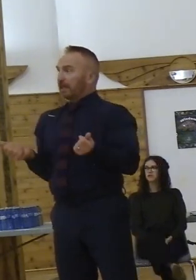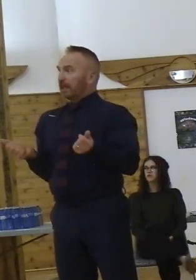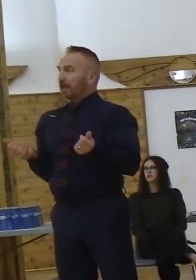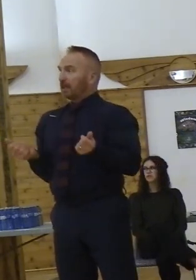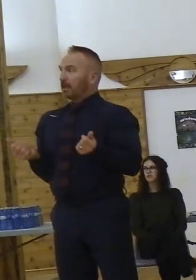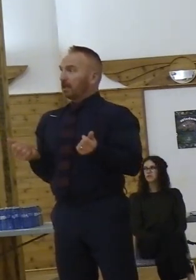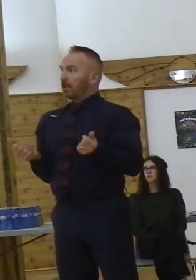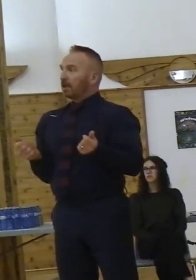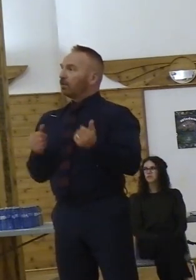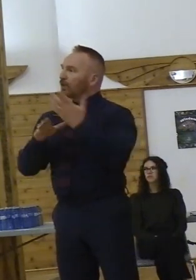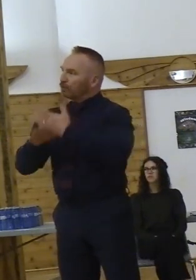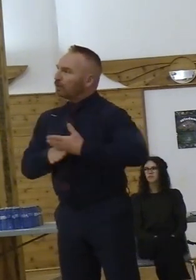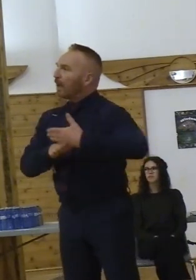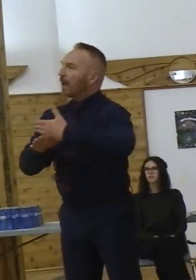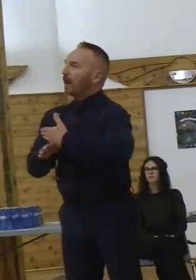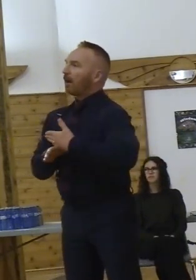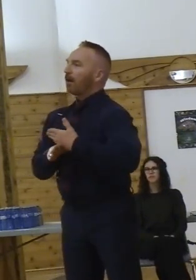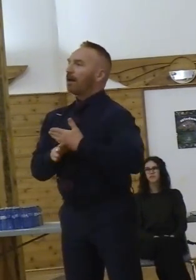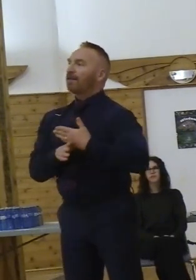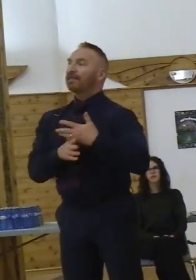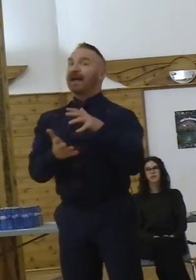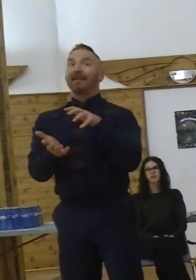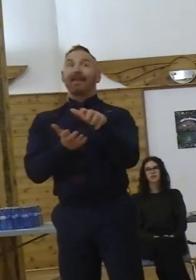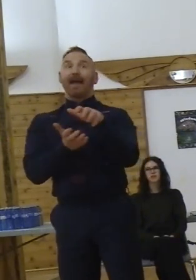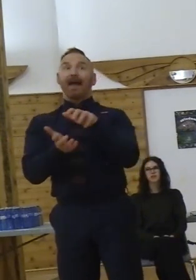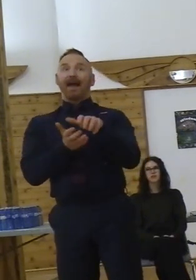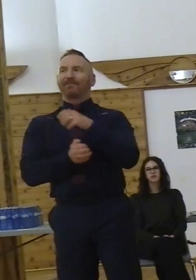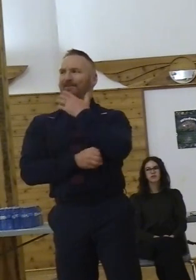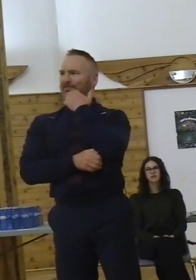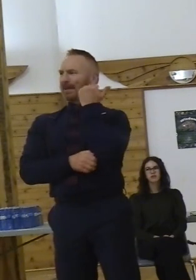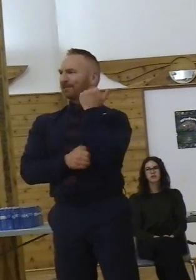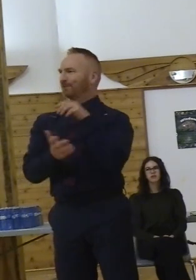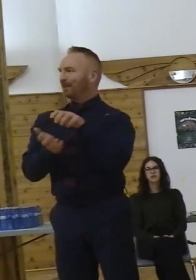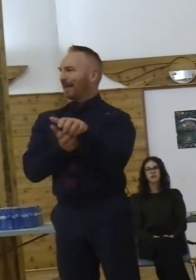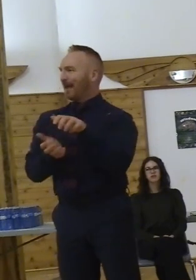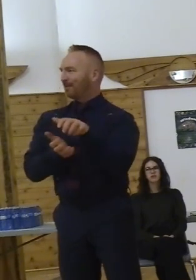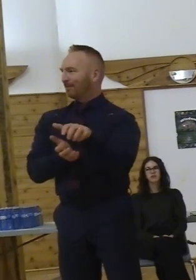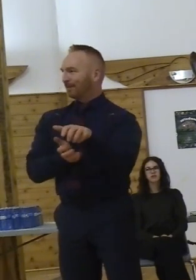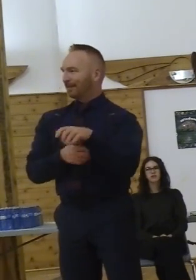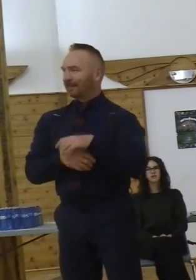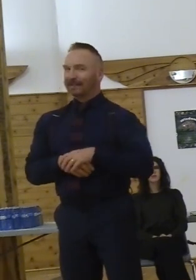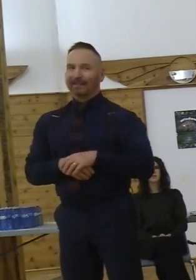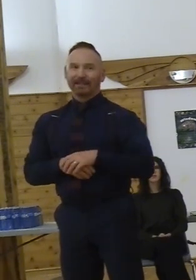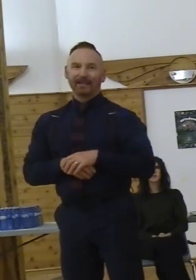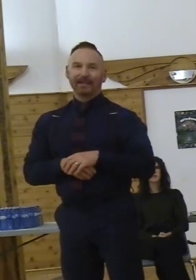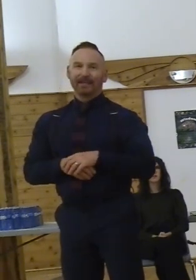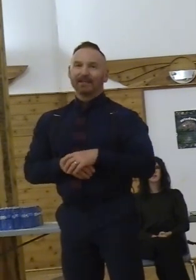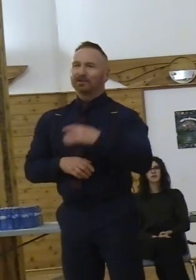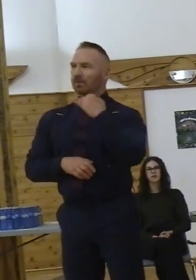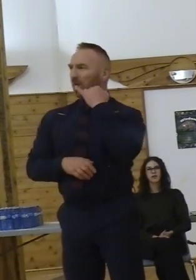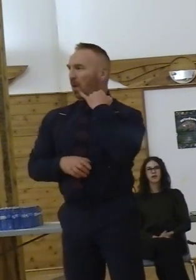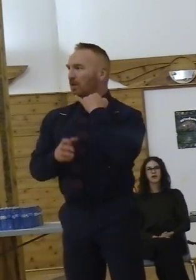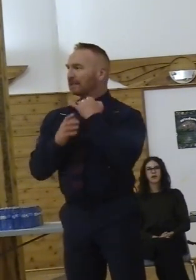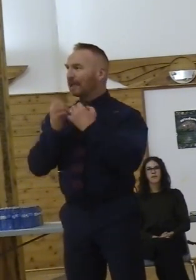It's best to laugh, even if you have something to cry about, laugh it off.